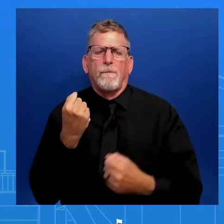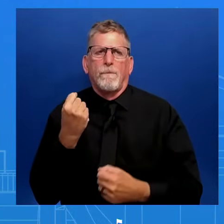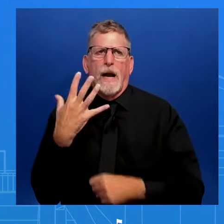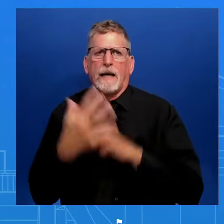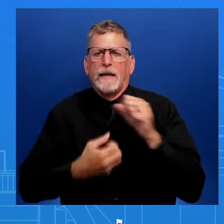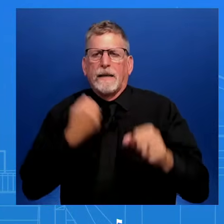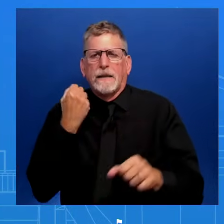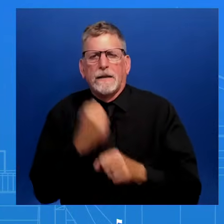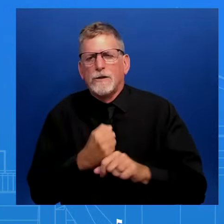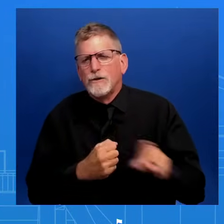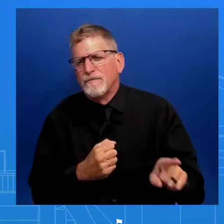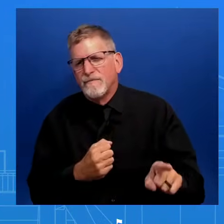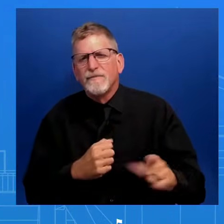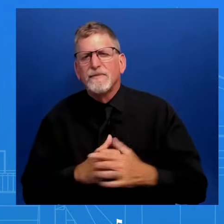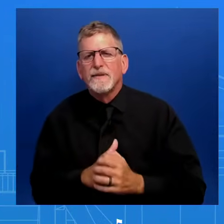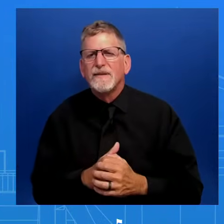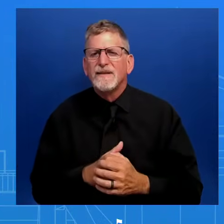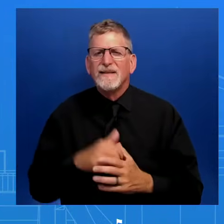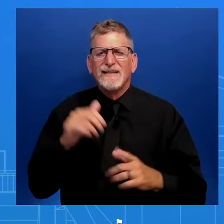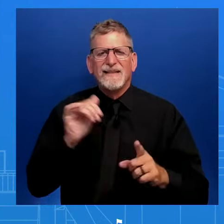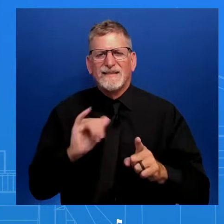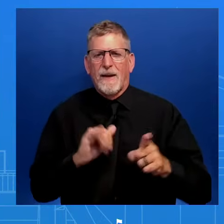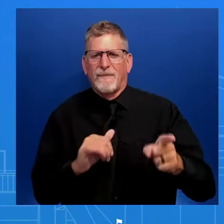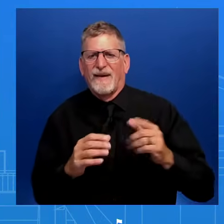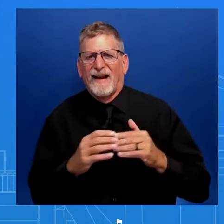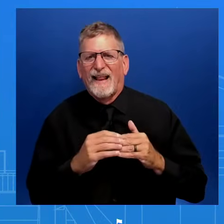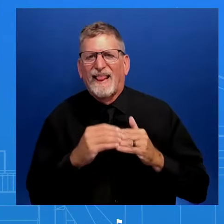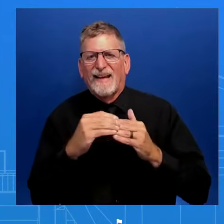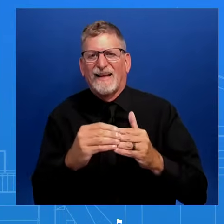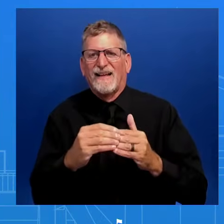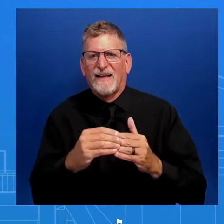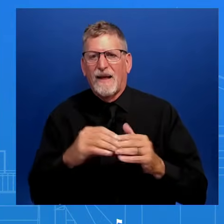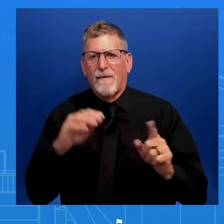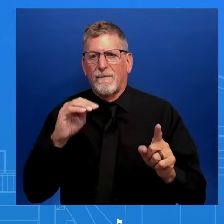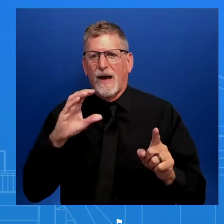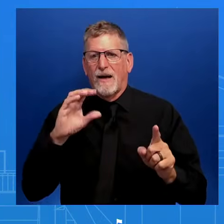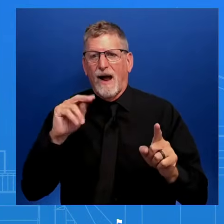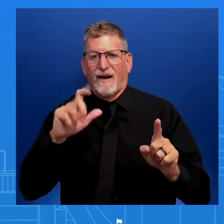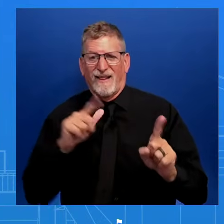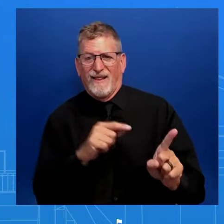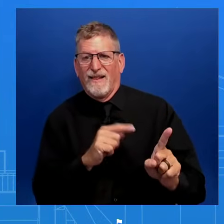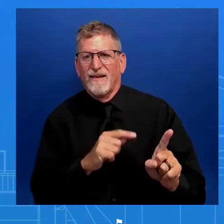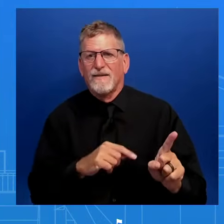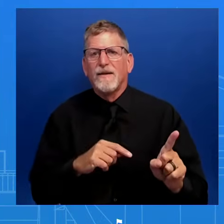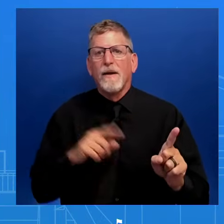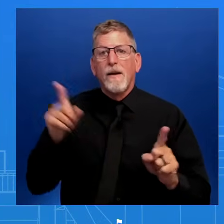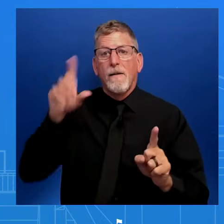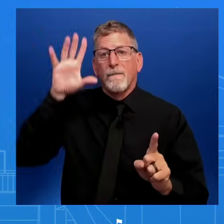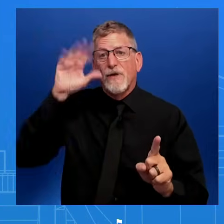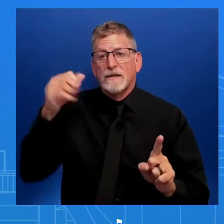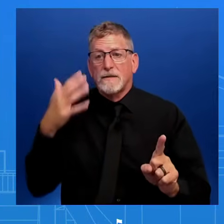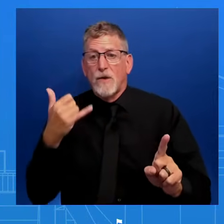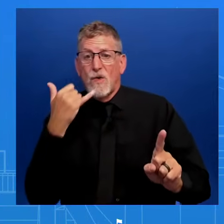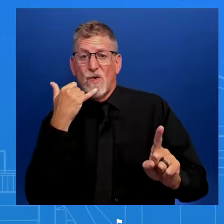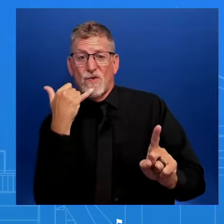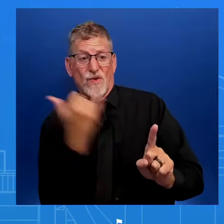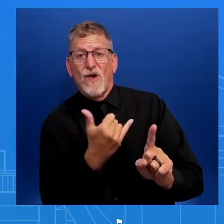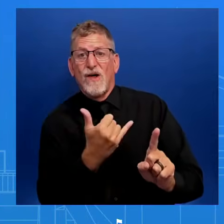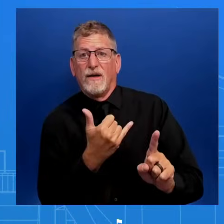And so, public investment from this President's legislative accomplishments are helping to revitalize local legacy industries like textile.